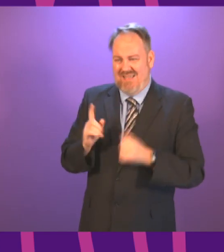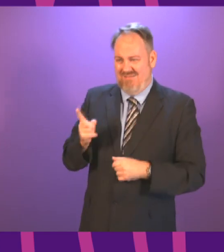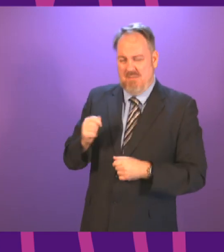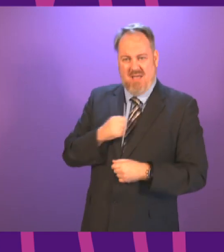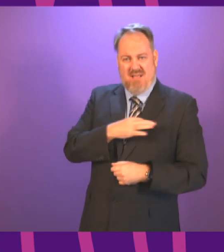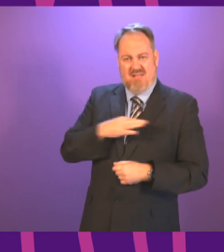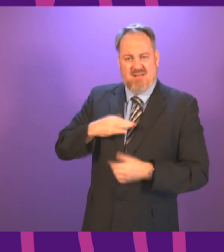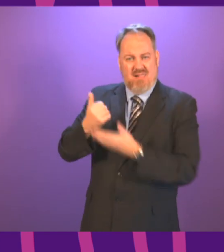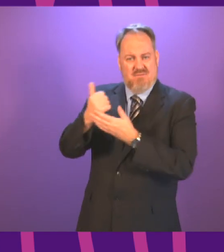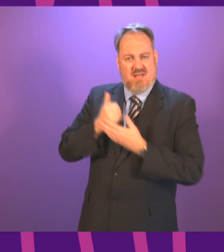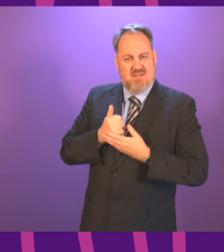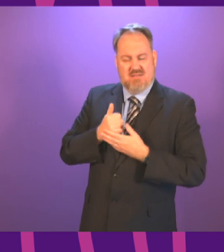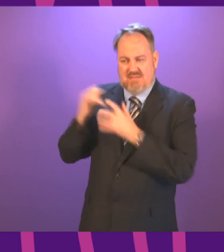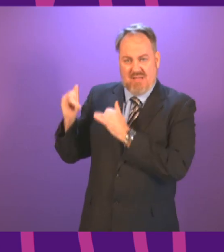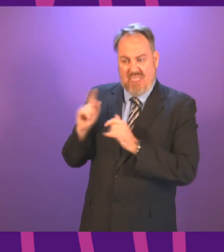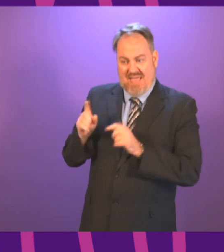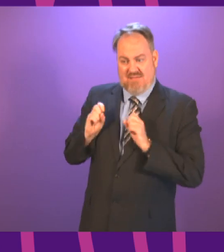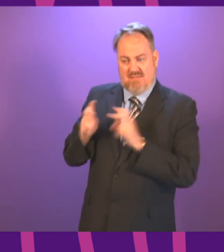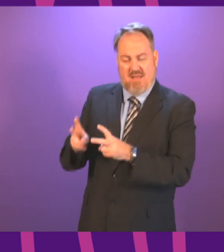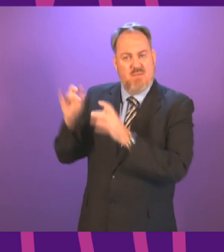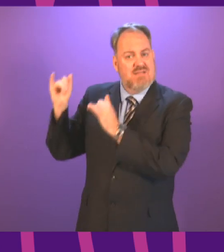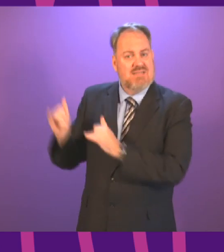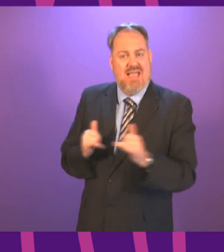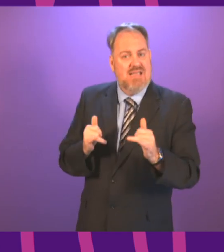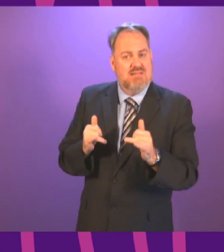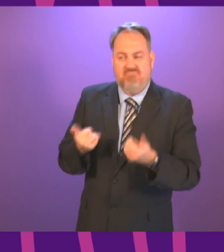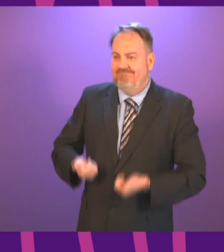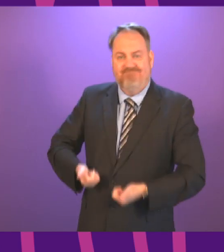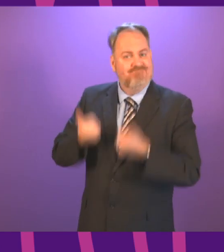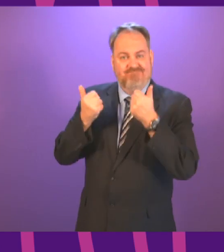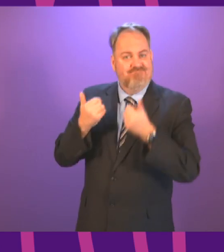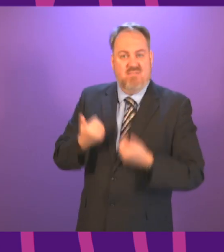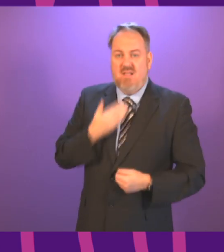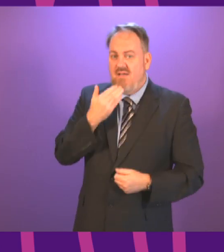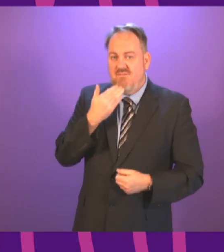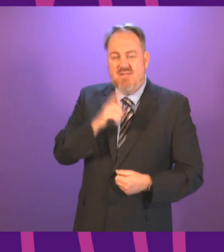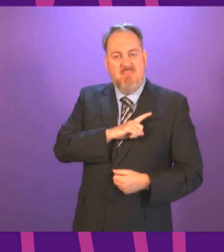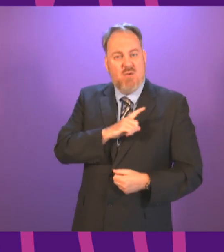advisers right now is that doing population-wide antibody testing is not effective, because